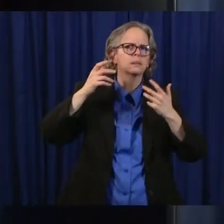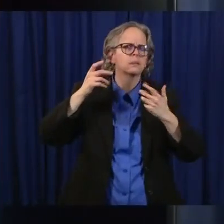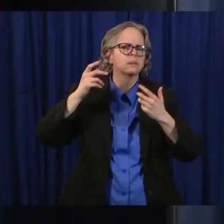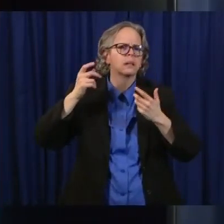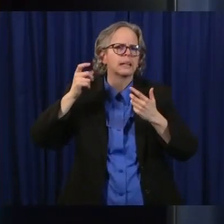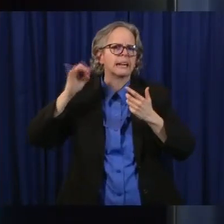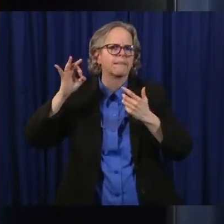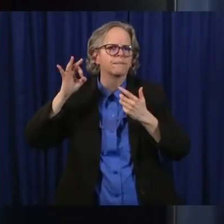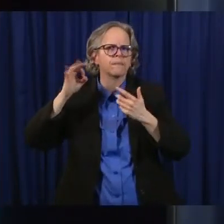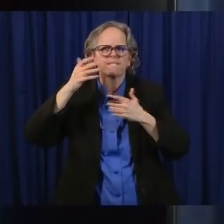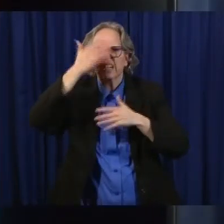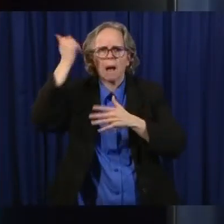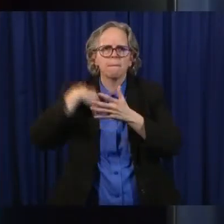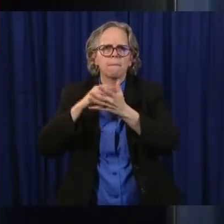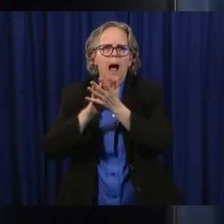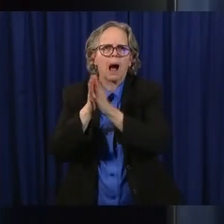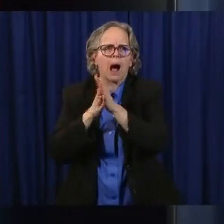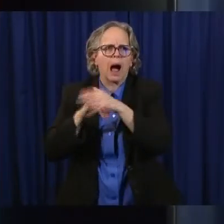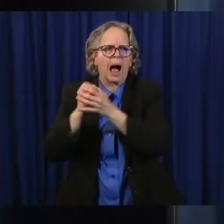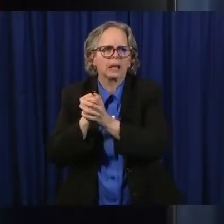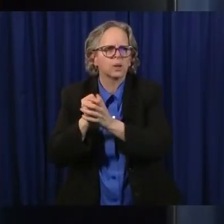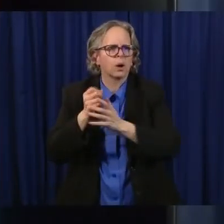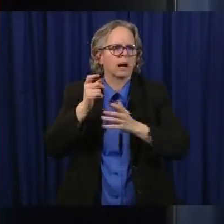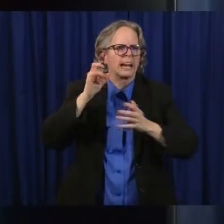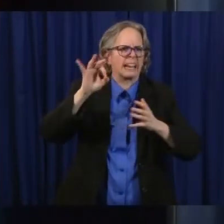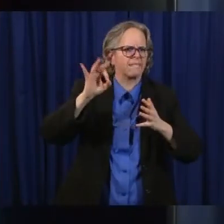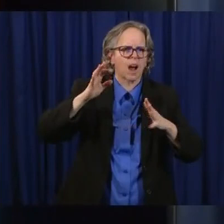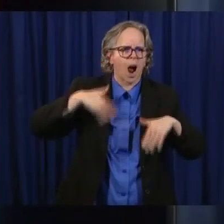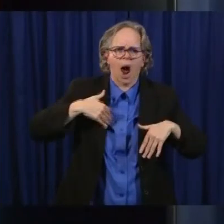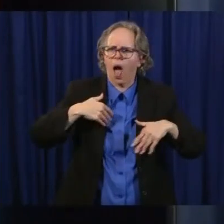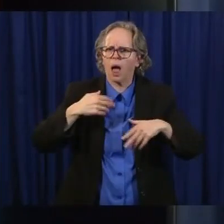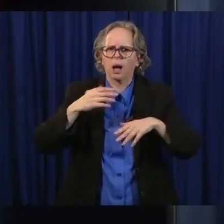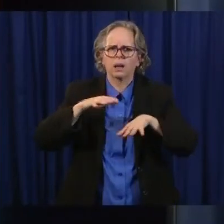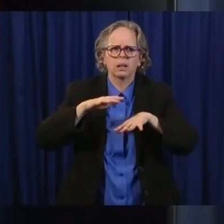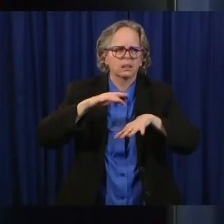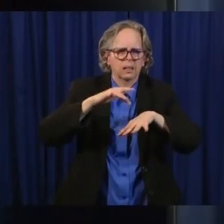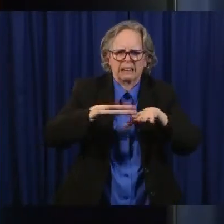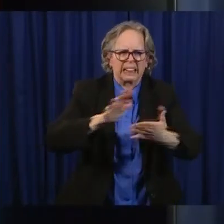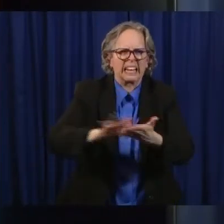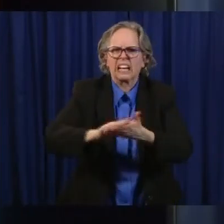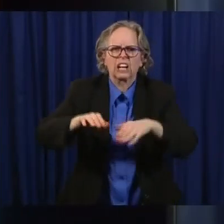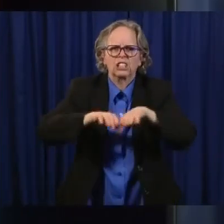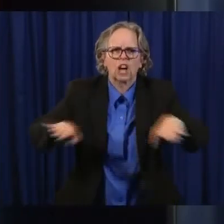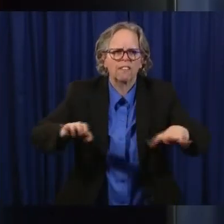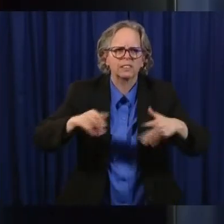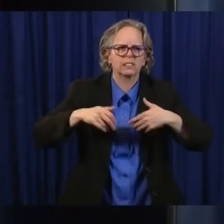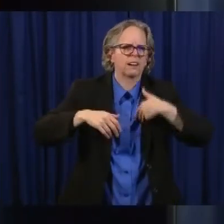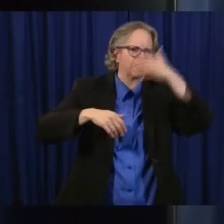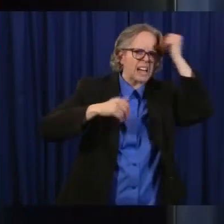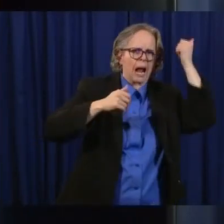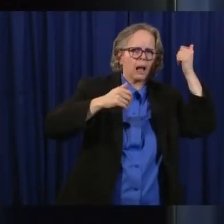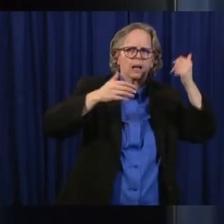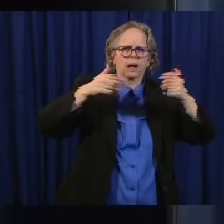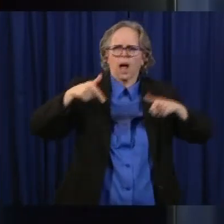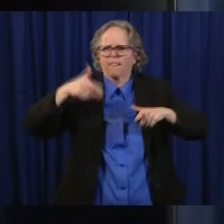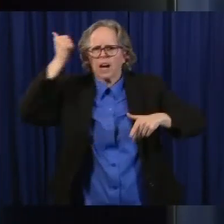SAY BY WAY OF, WHAT IF SOMEONE DOESN'T WEAR A MASK? WHAT IF SOMEONE DOESN'T WASH THEIR HANDS? WHAT IF WE DON'T CLEAN THE